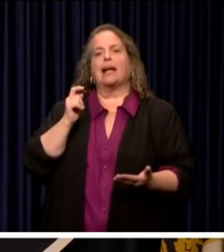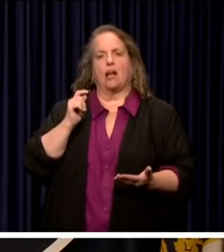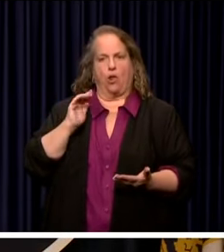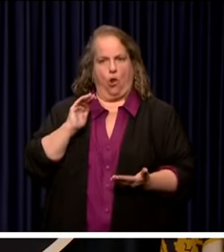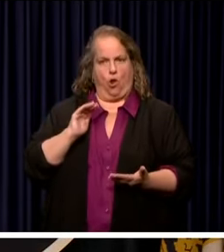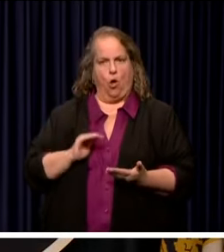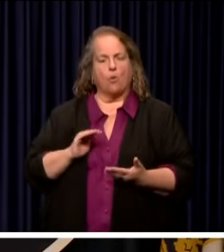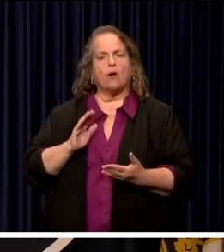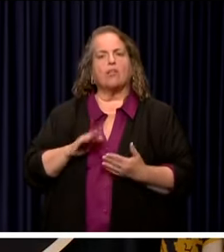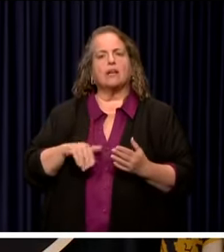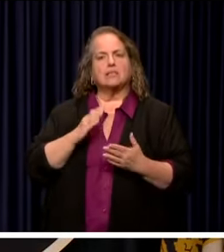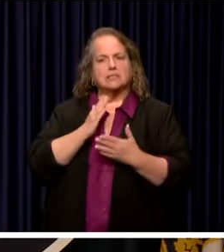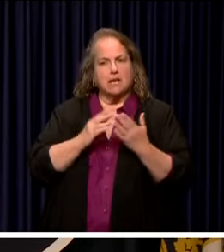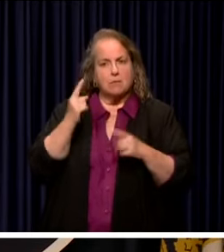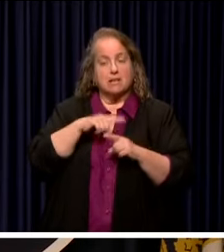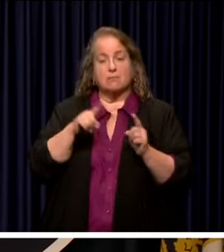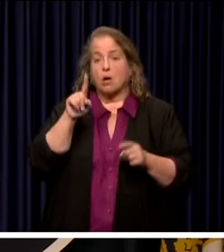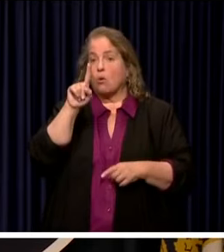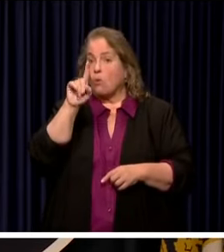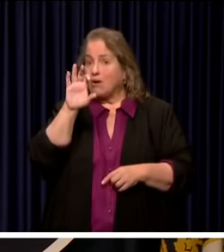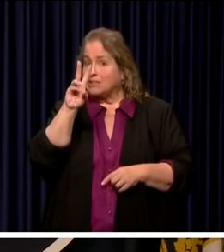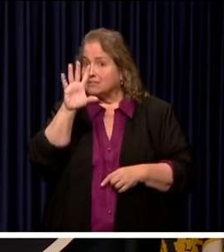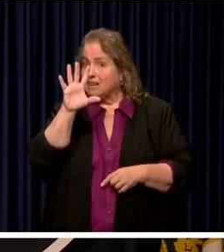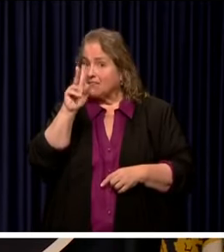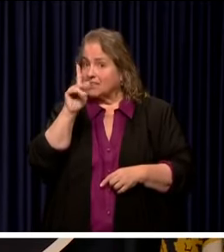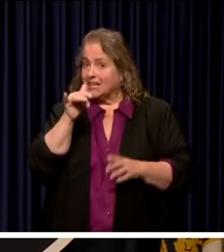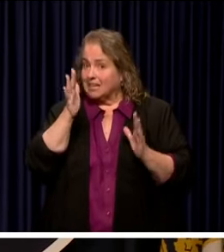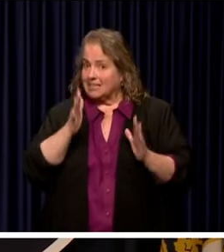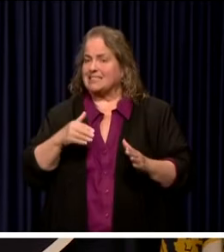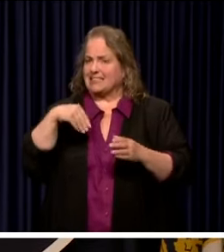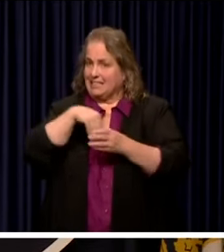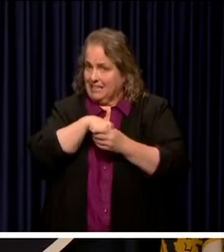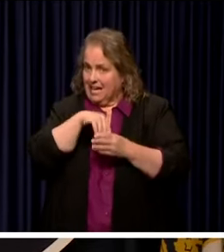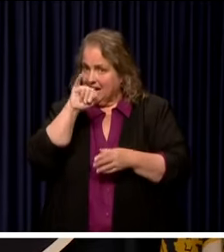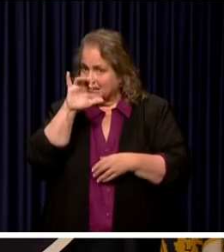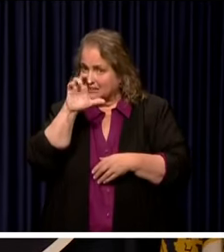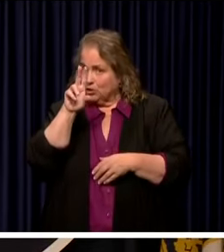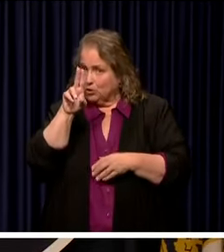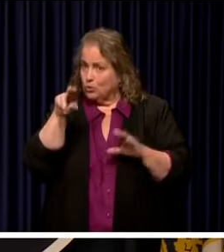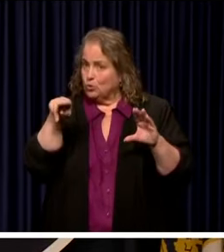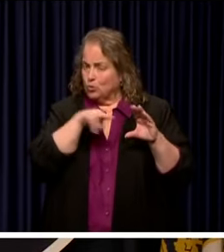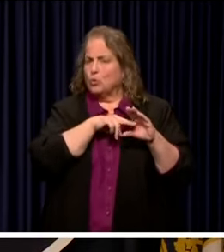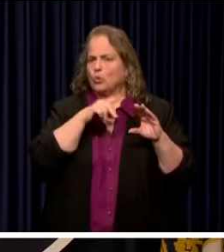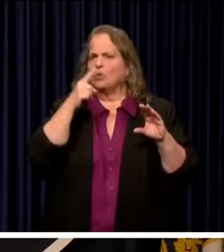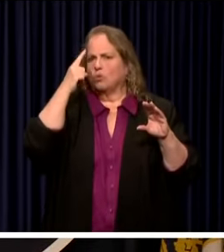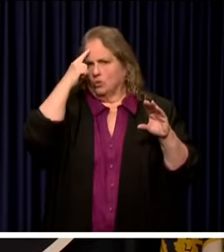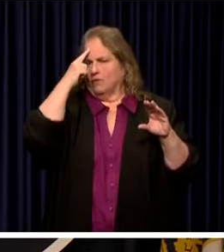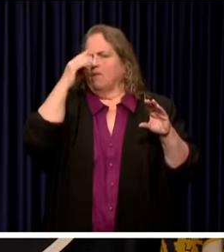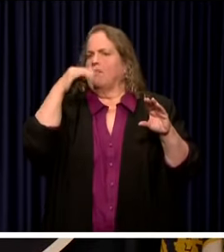WITH SO MANY PEOPLE BEING ASYMPTOMATIC WE KNOW IT'S EVERYWHERE SO WE HAVE TO